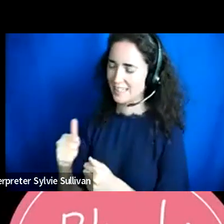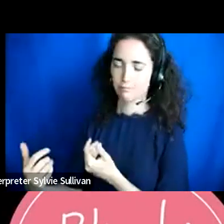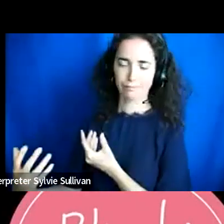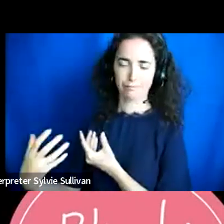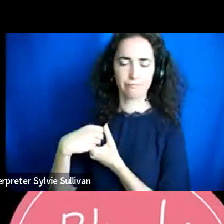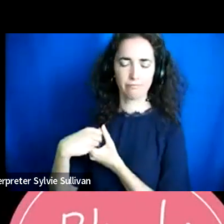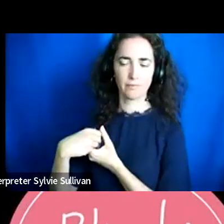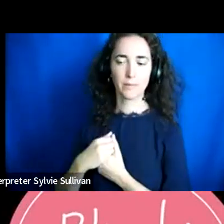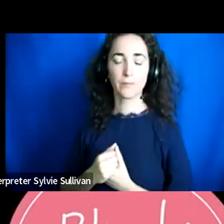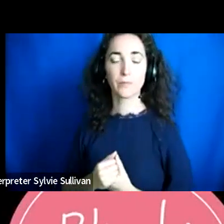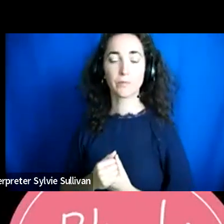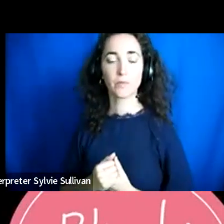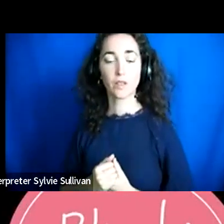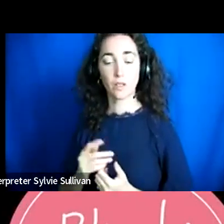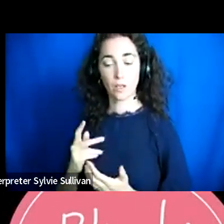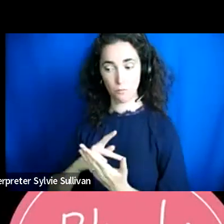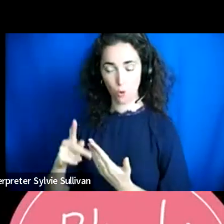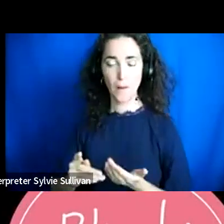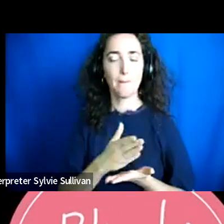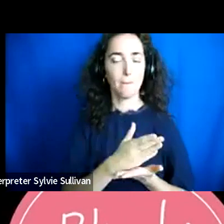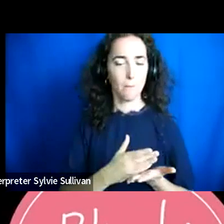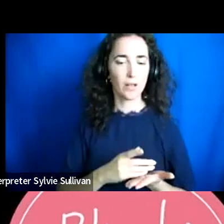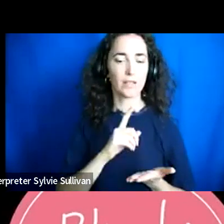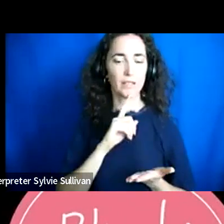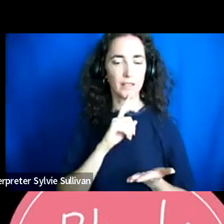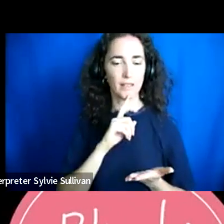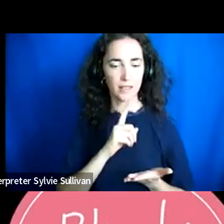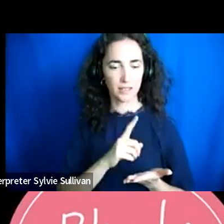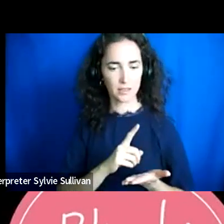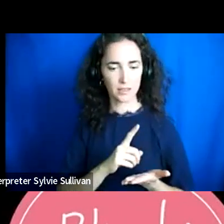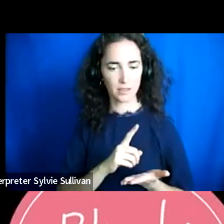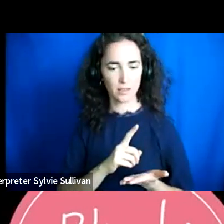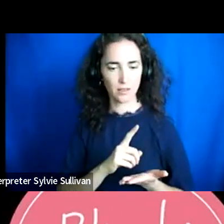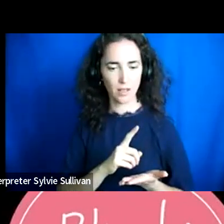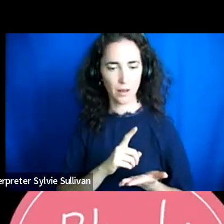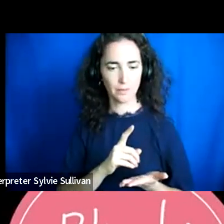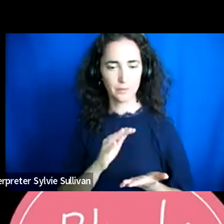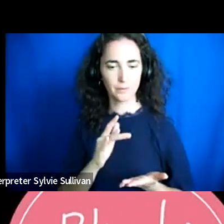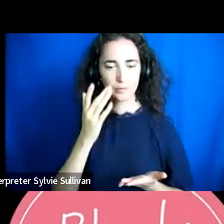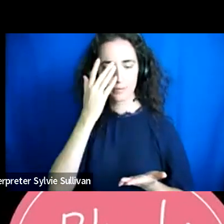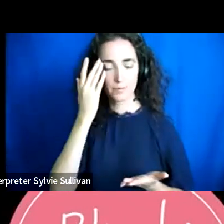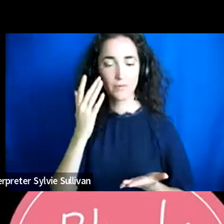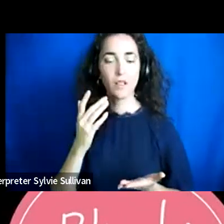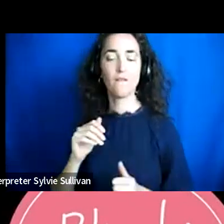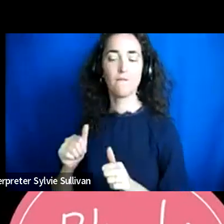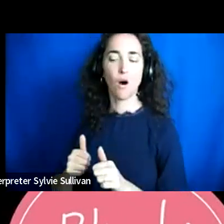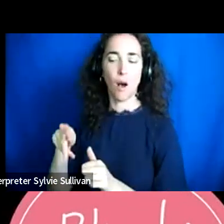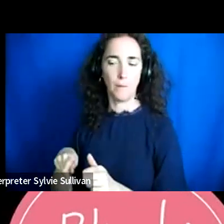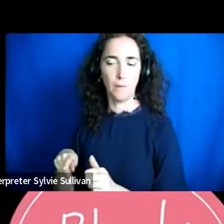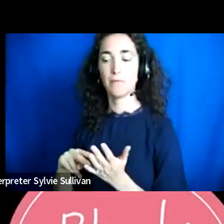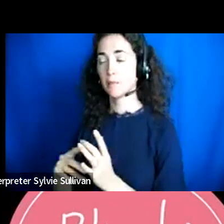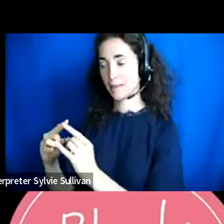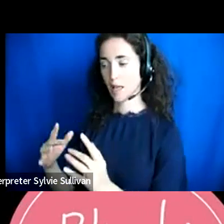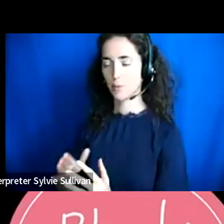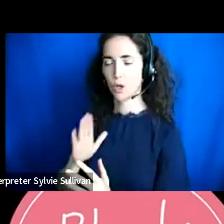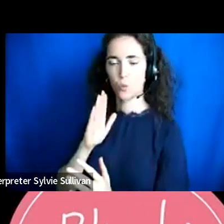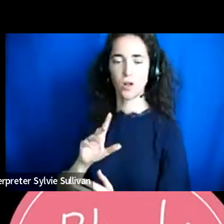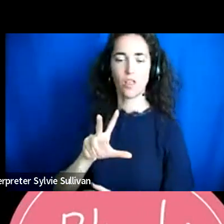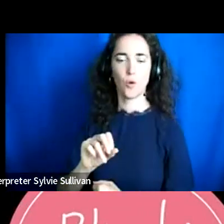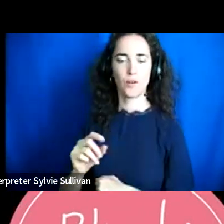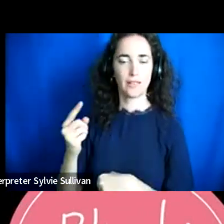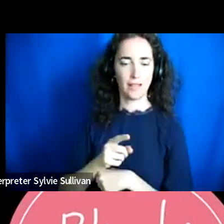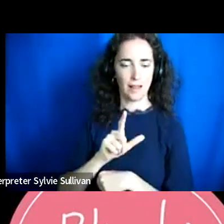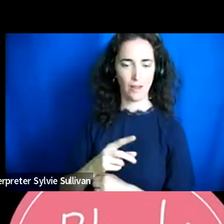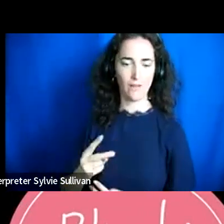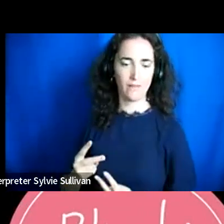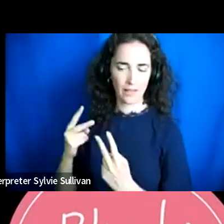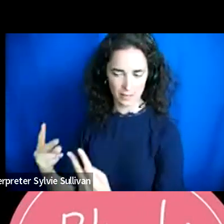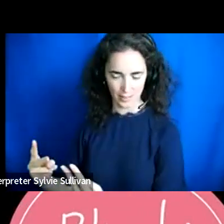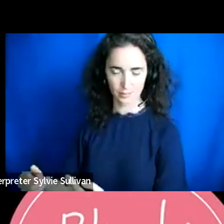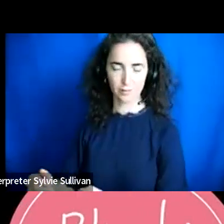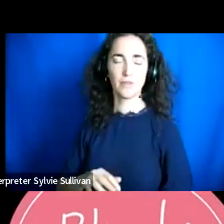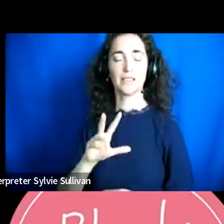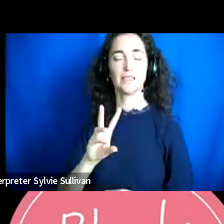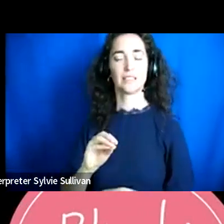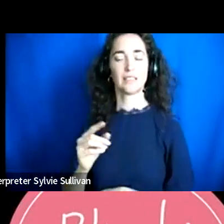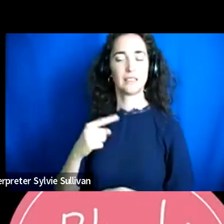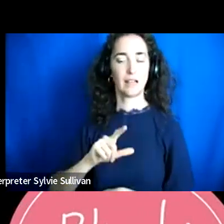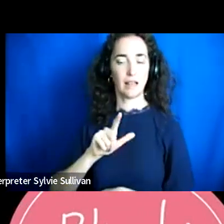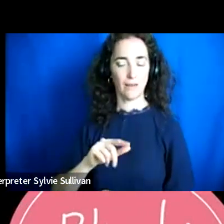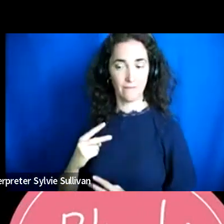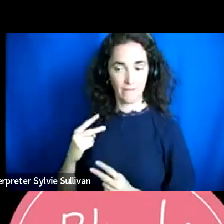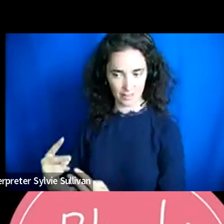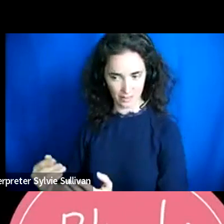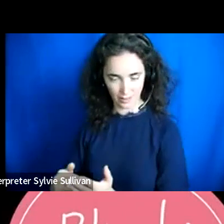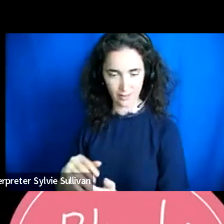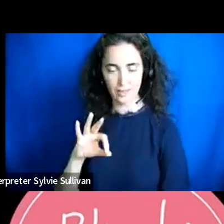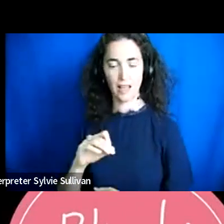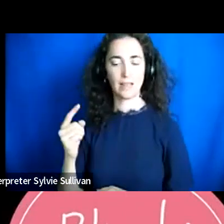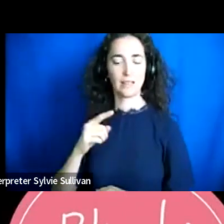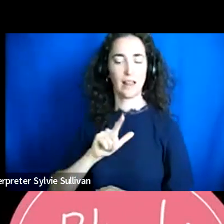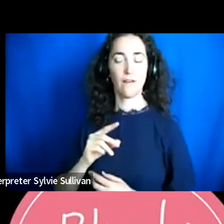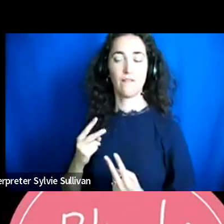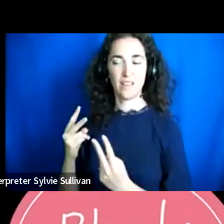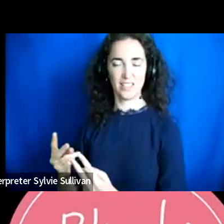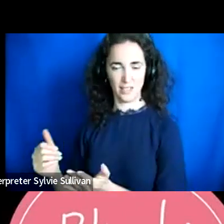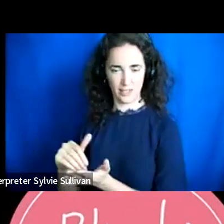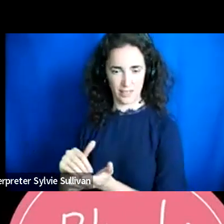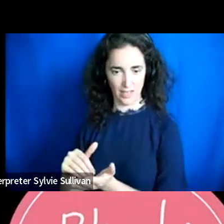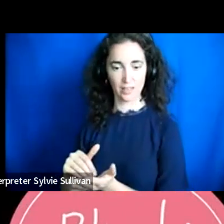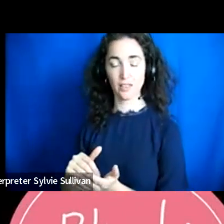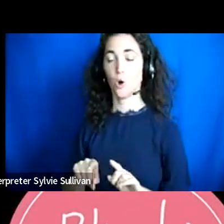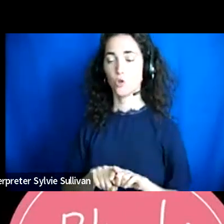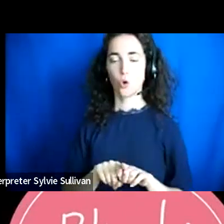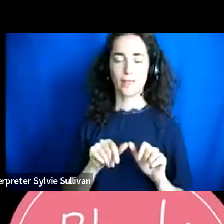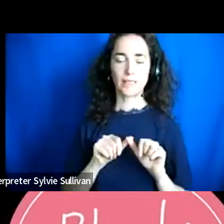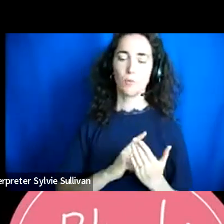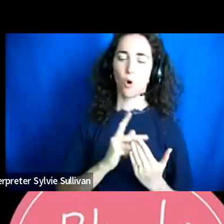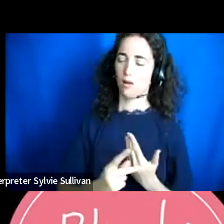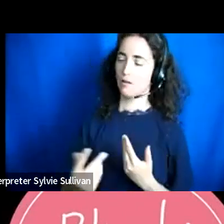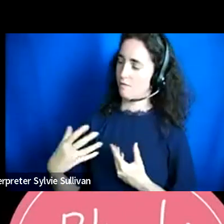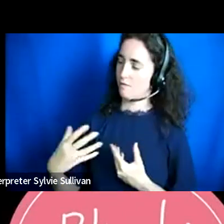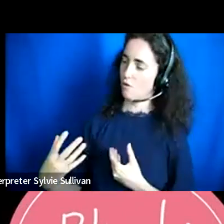Part of our program is a follow. up so we do we're gonna visit with the campers 30 days 60 days and 90 days after the program, and continue to then involve them in programs for affiliated blind in